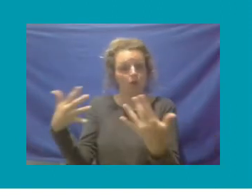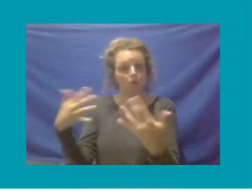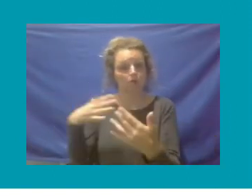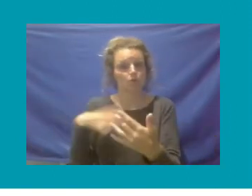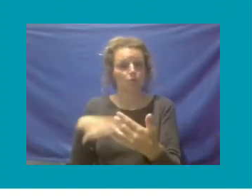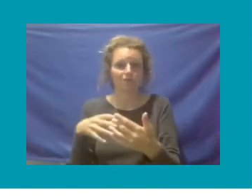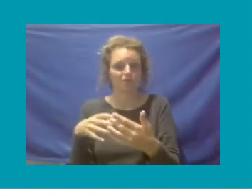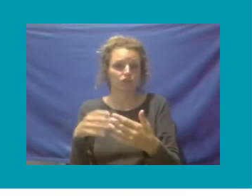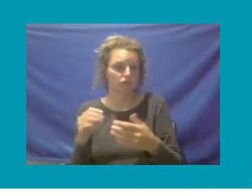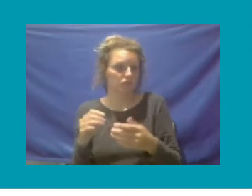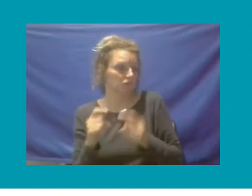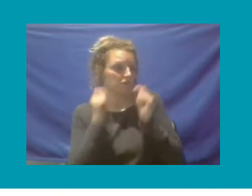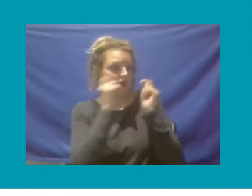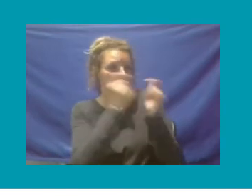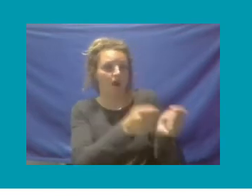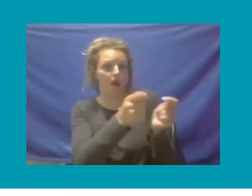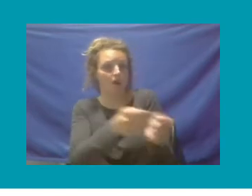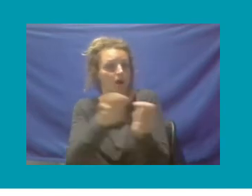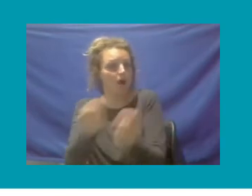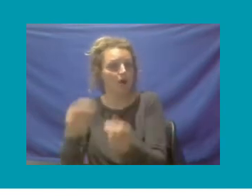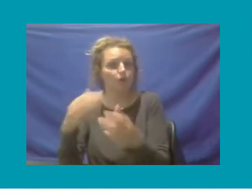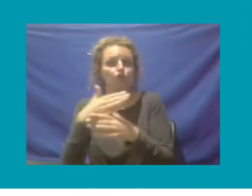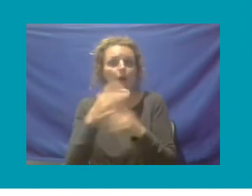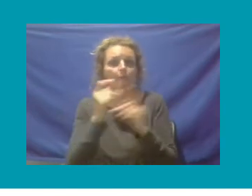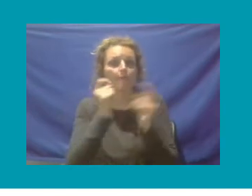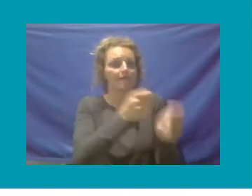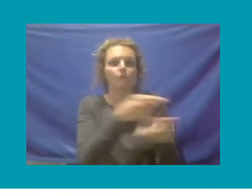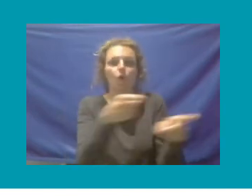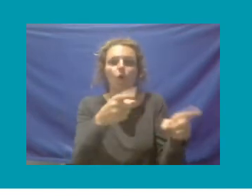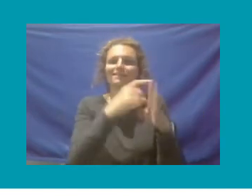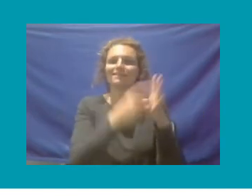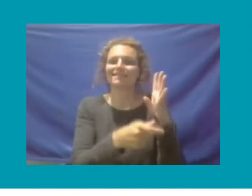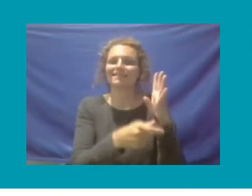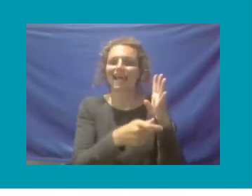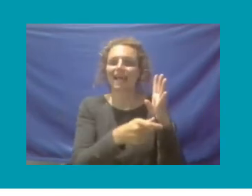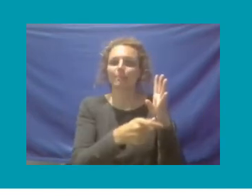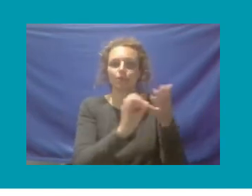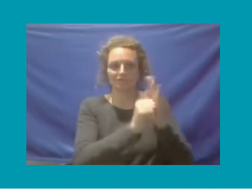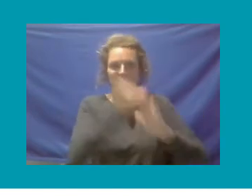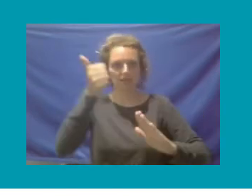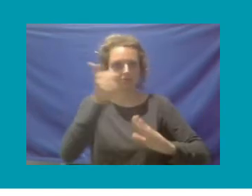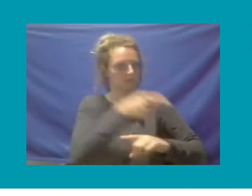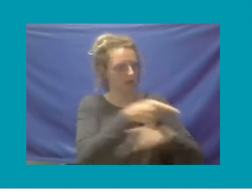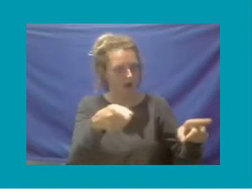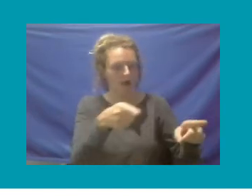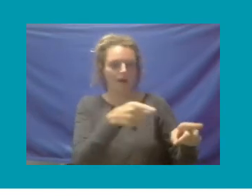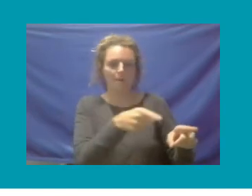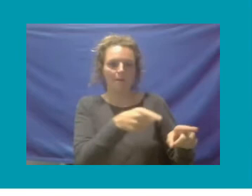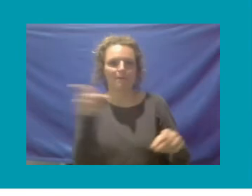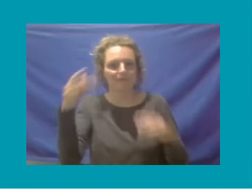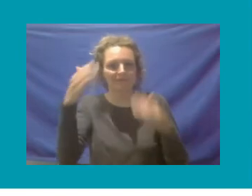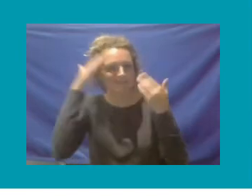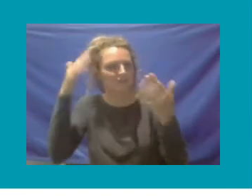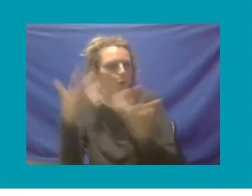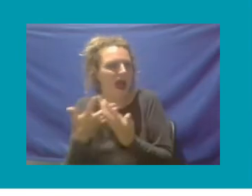how the recruitment process should be tweaked, and so we started offering lots of support to employers as well